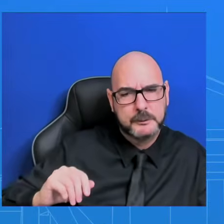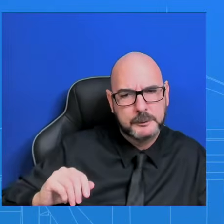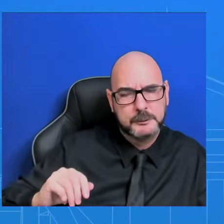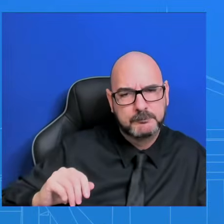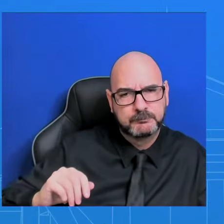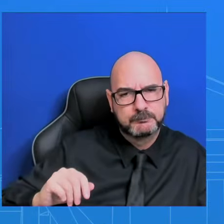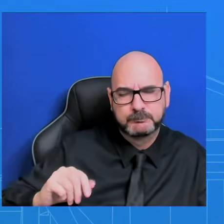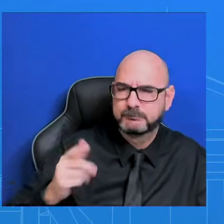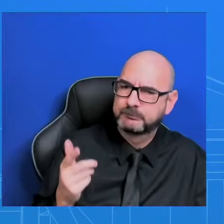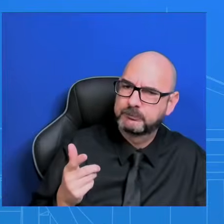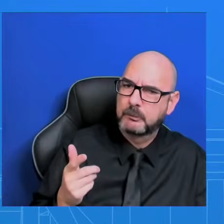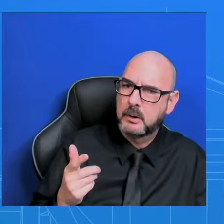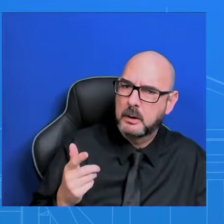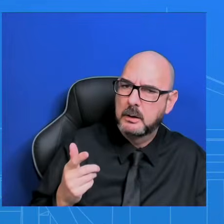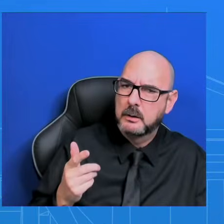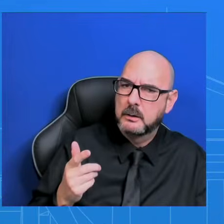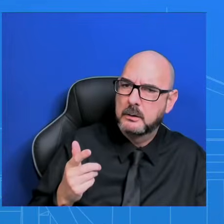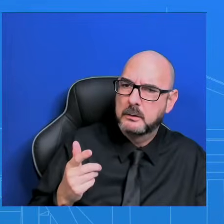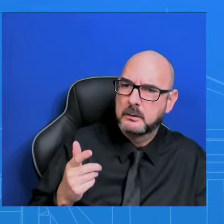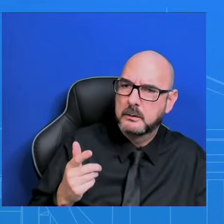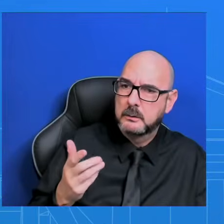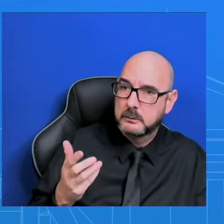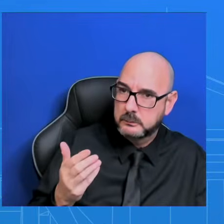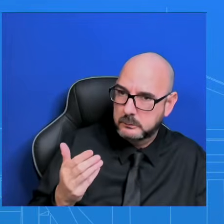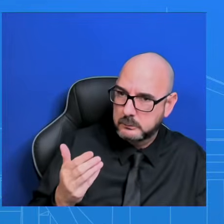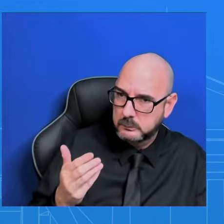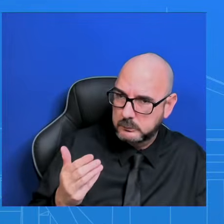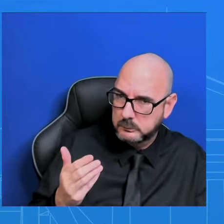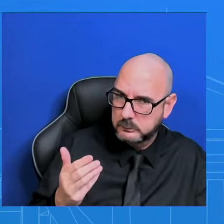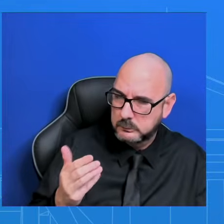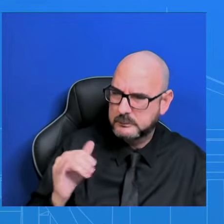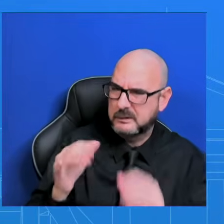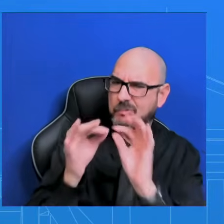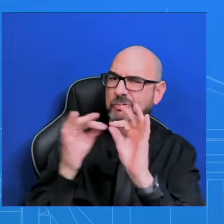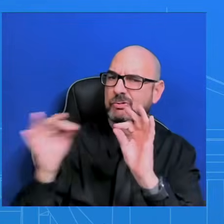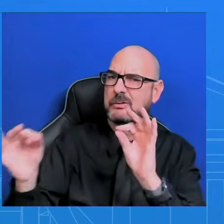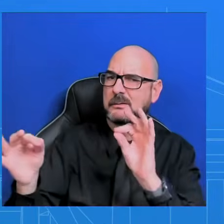that phrasing? I was -- it startled me because it seems to imply